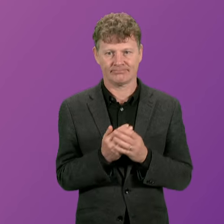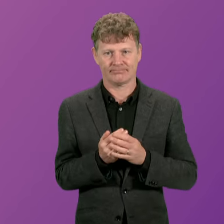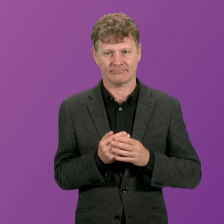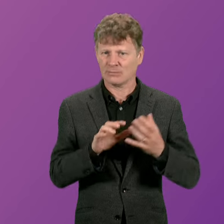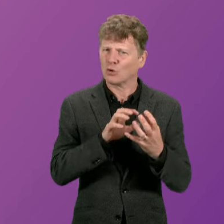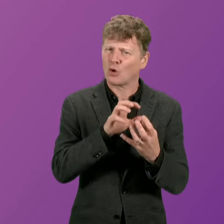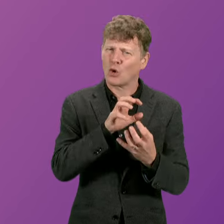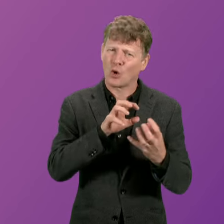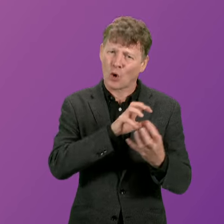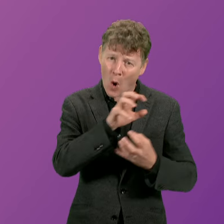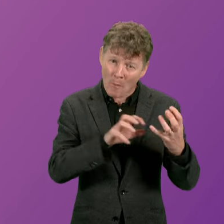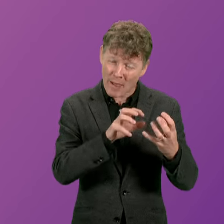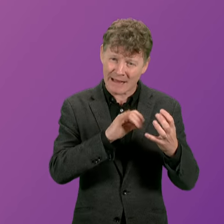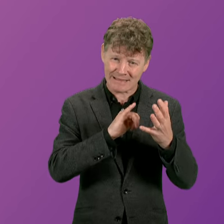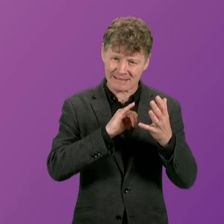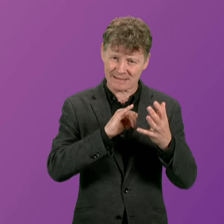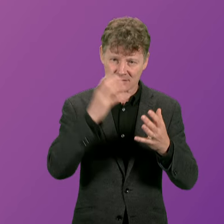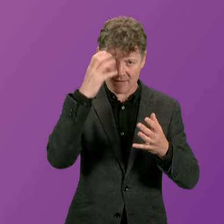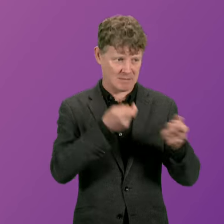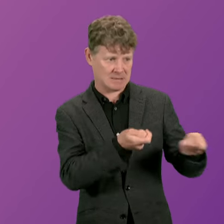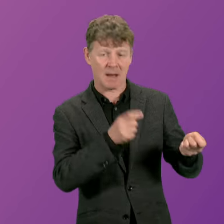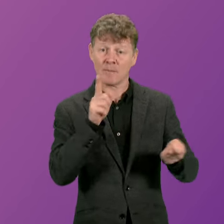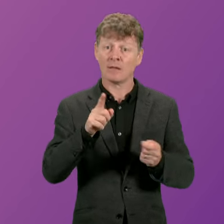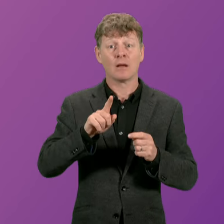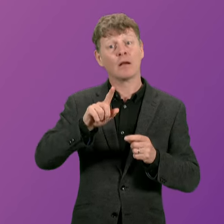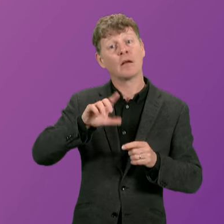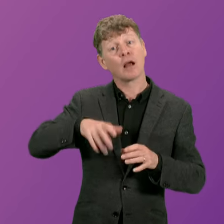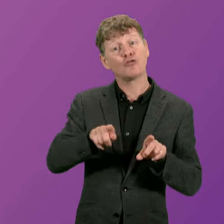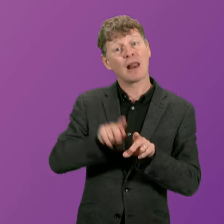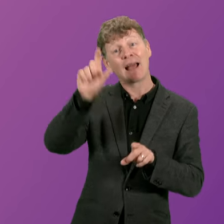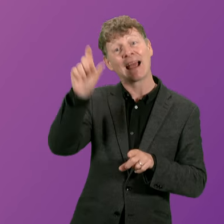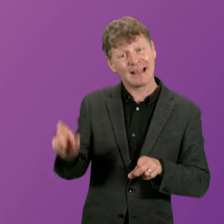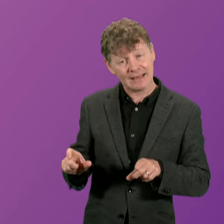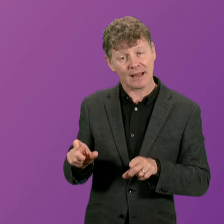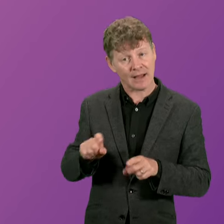but countries such as Italy rely on exemptions in order to invest in shipbuilding. Does the